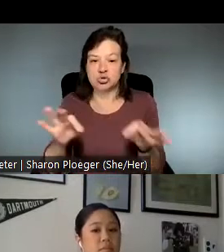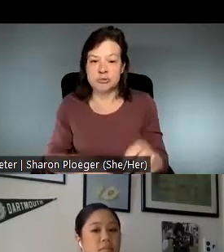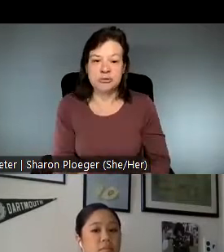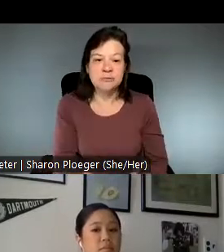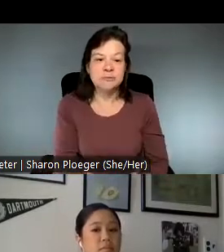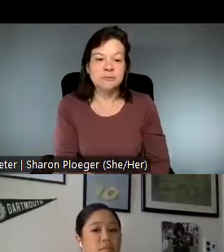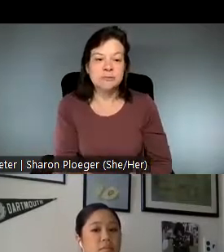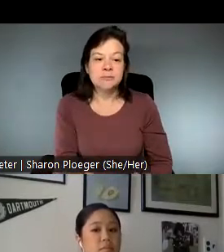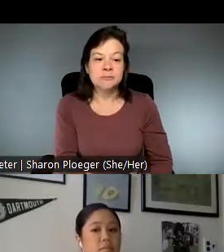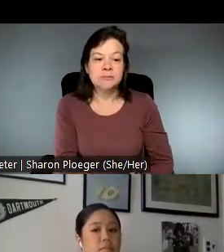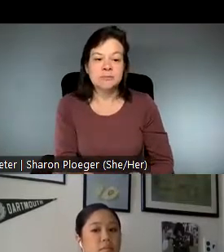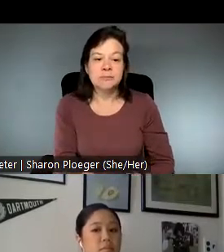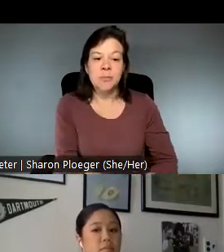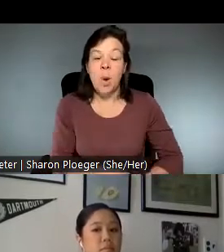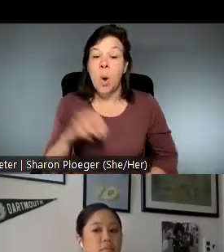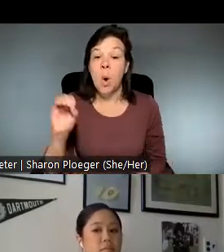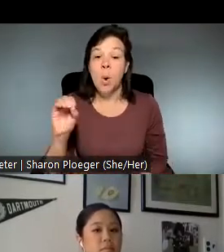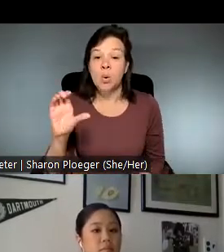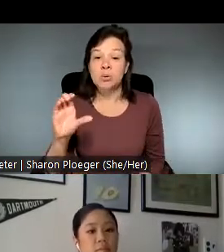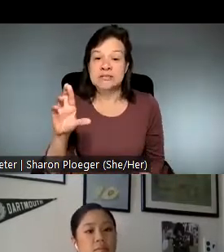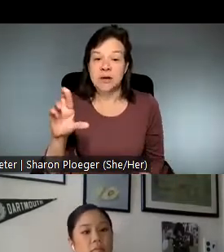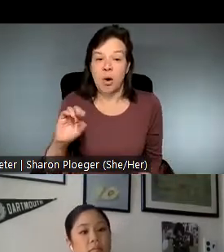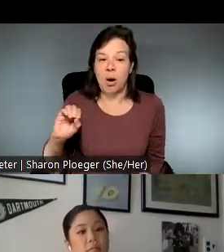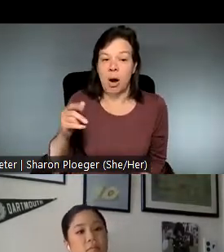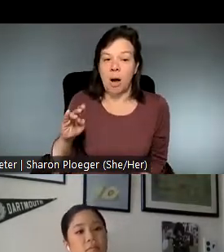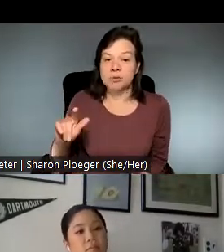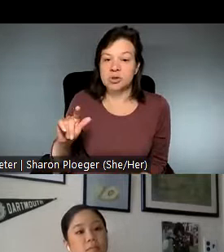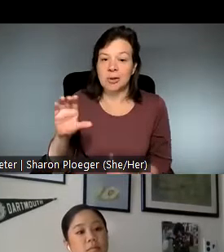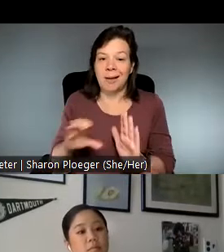OCR or optical character recognition